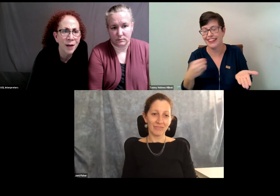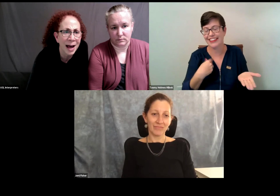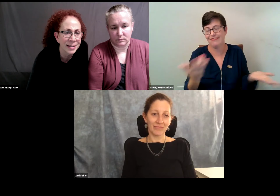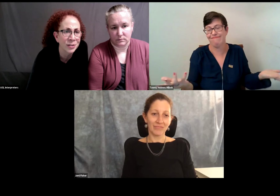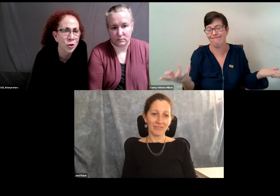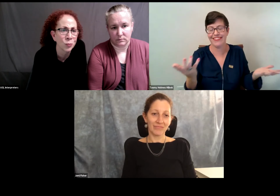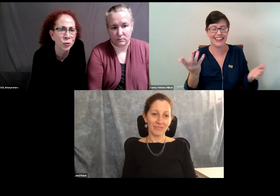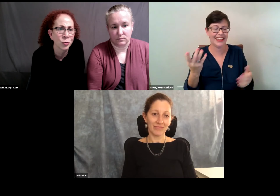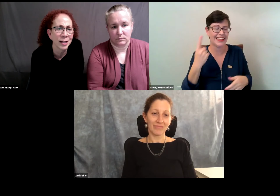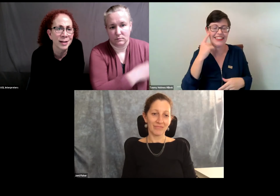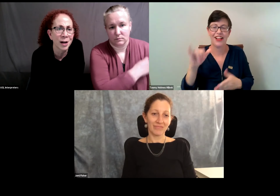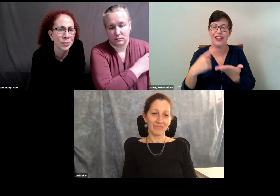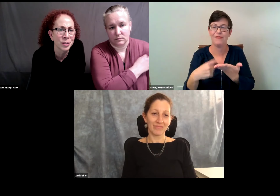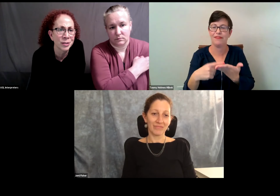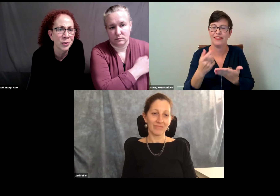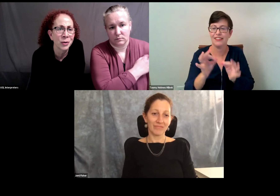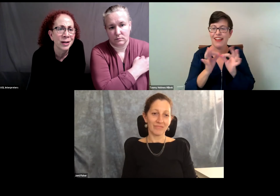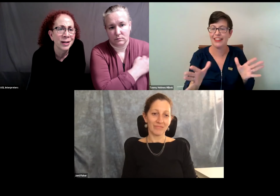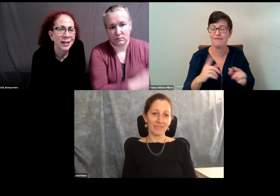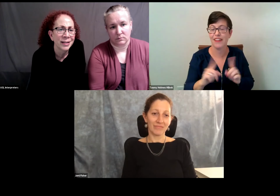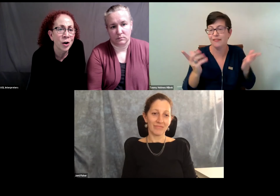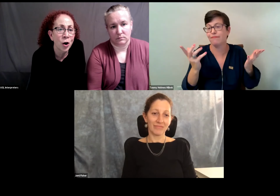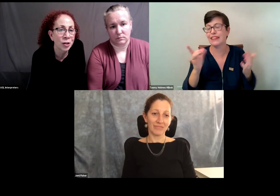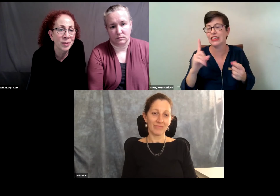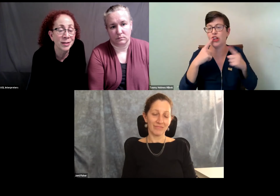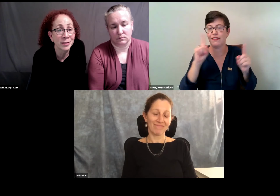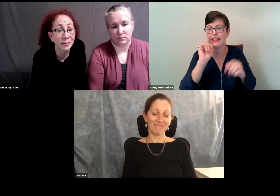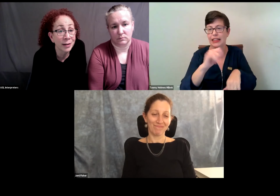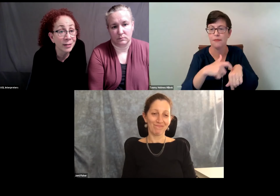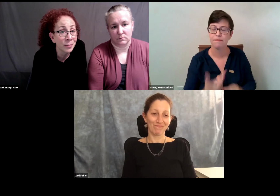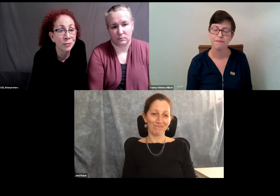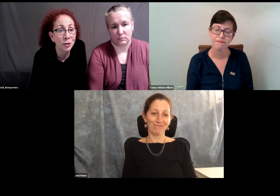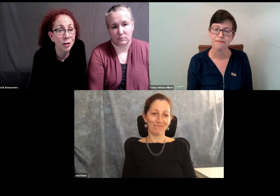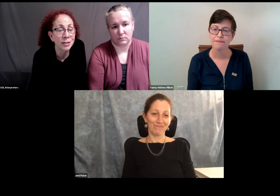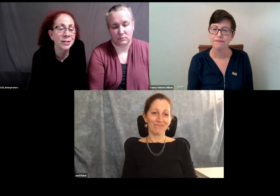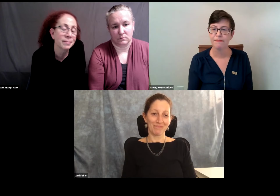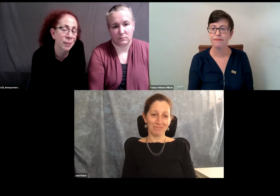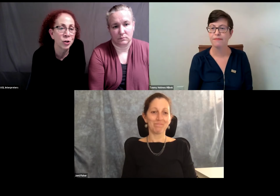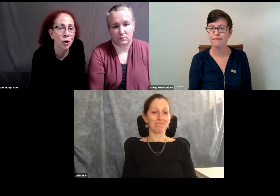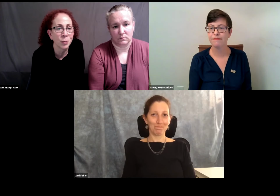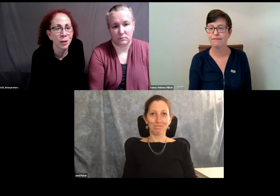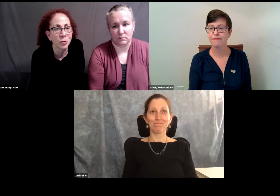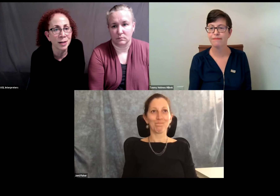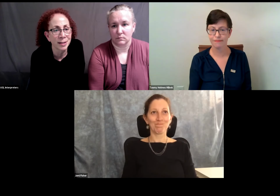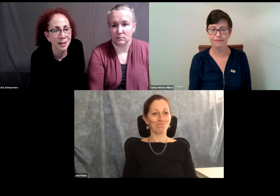access to homeschooling as an option, so that argument is invalid, but regardless, that was the argument that was made at the time.